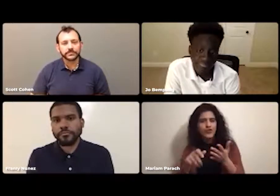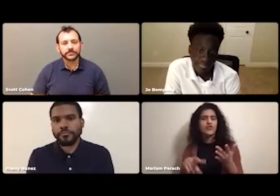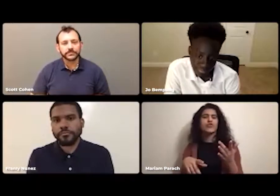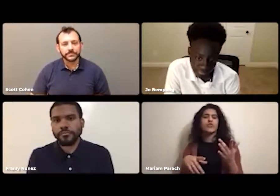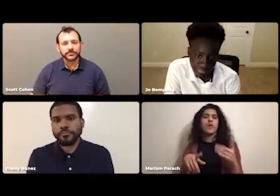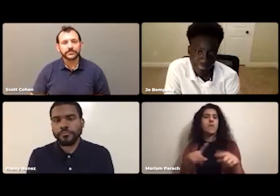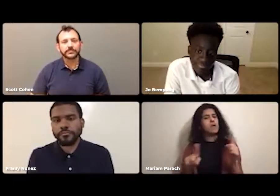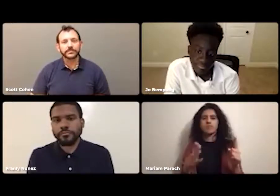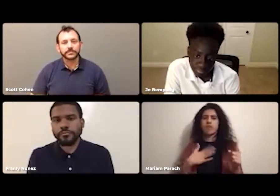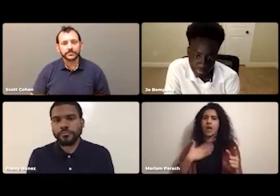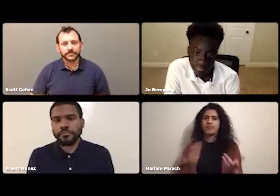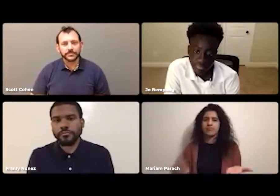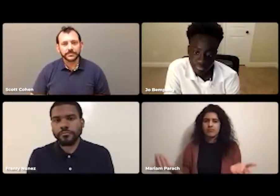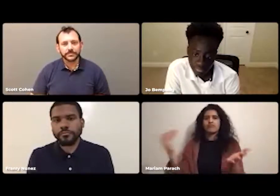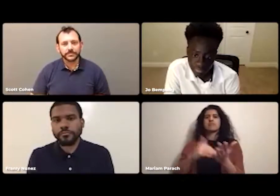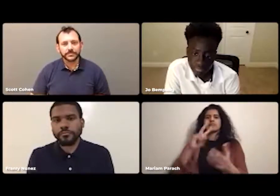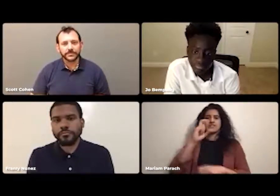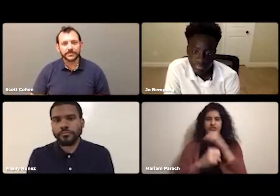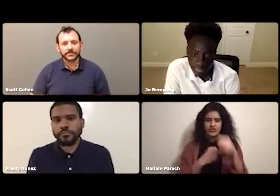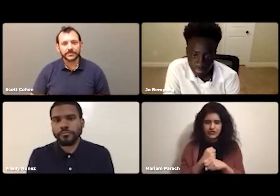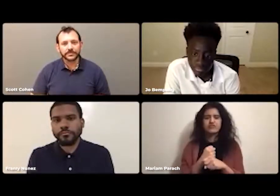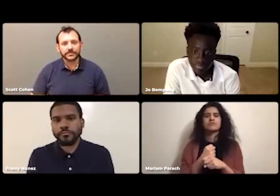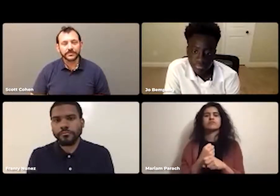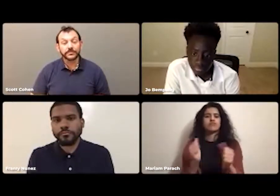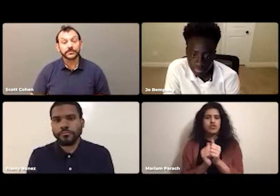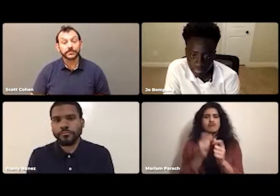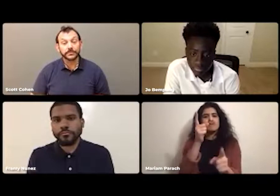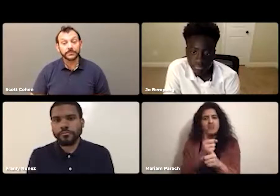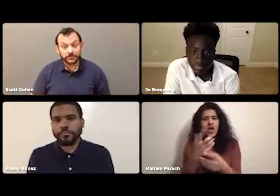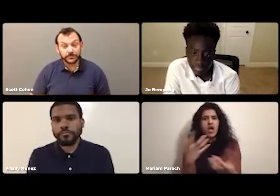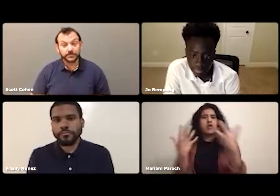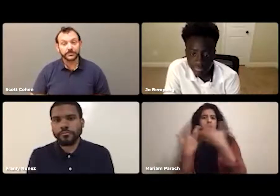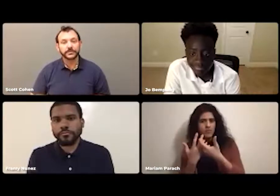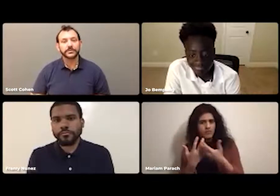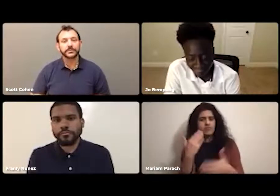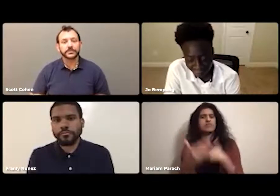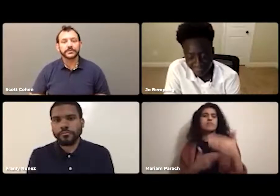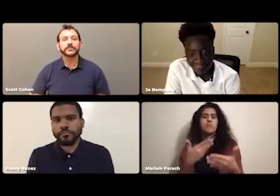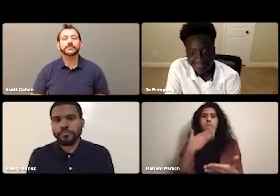I needed to ask for those types of support. I needed to ask for an interpreter.